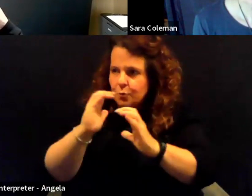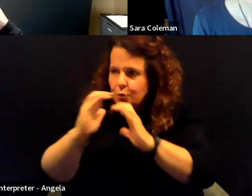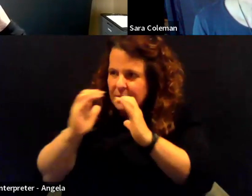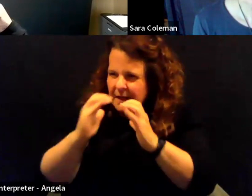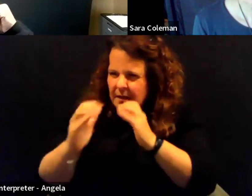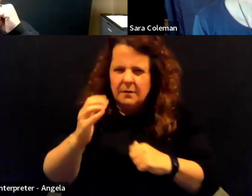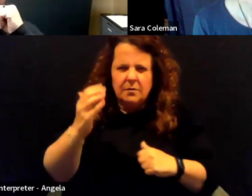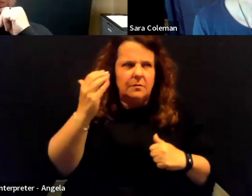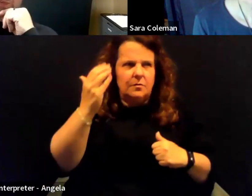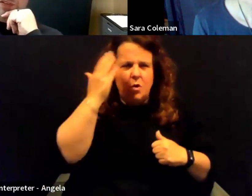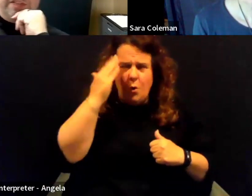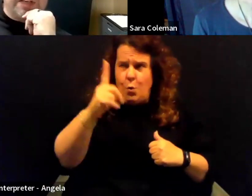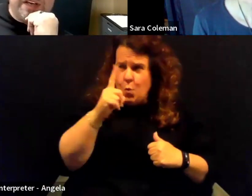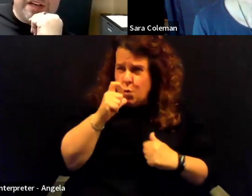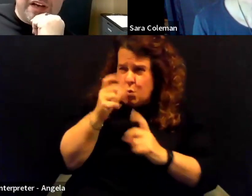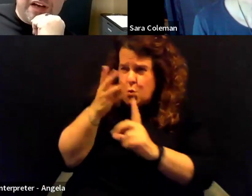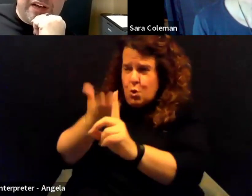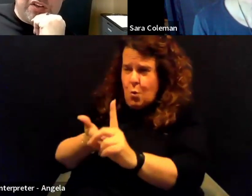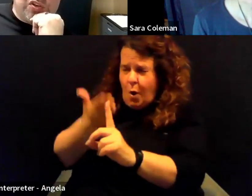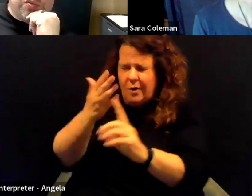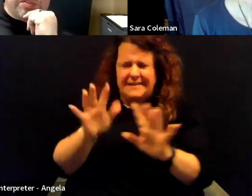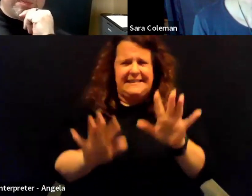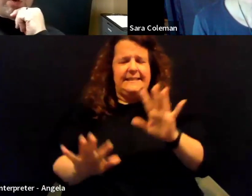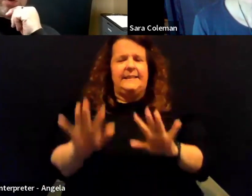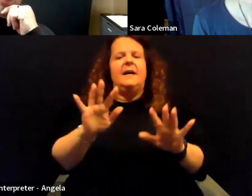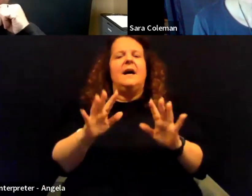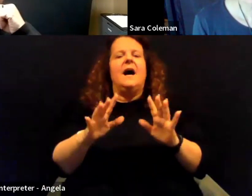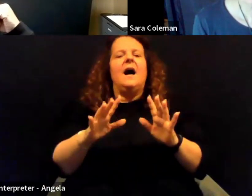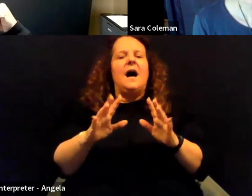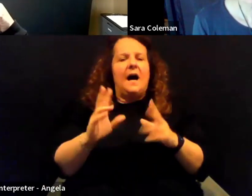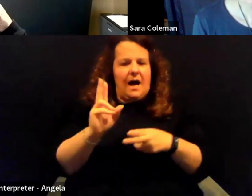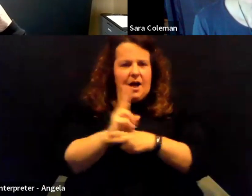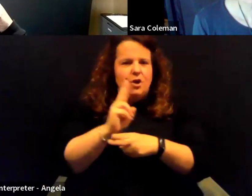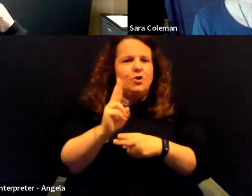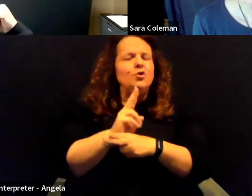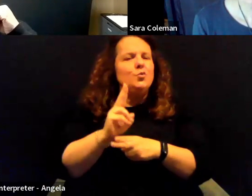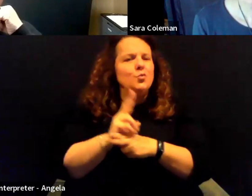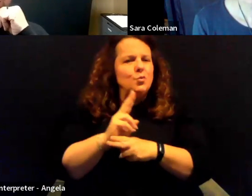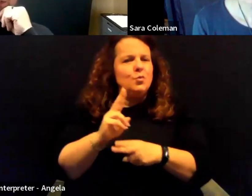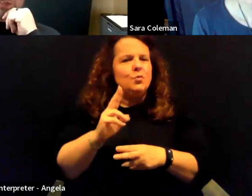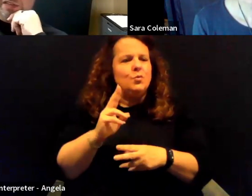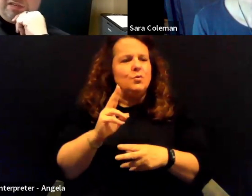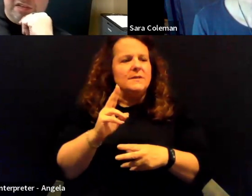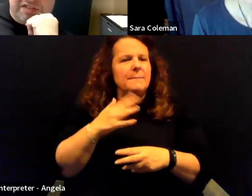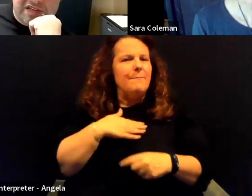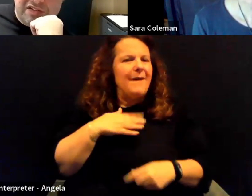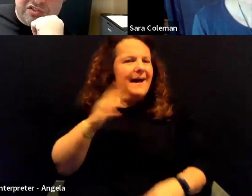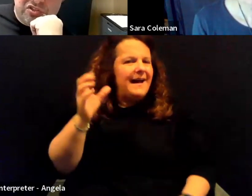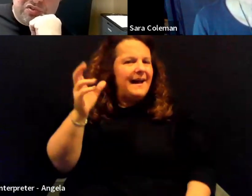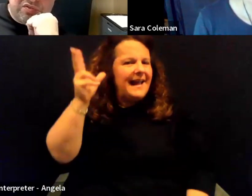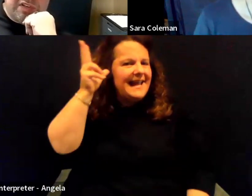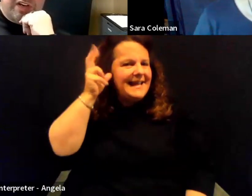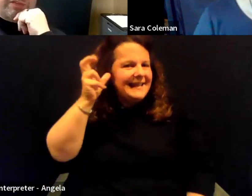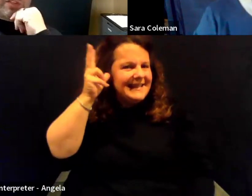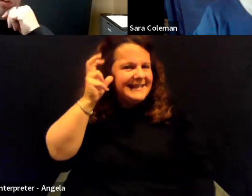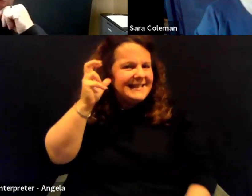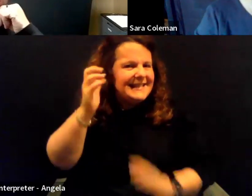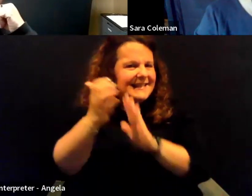I often, use my auditory Next time! My auditory, my listening skills to kind of determine who I'm talking to.